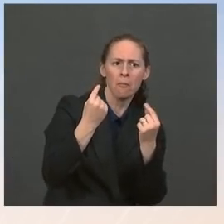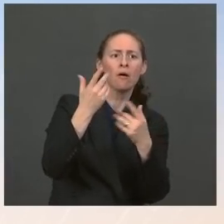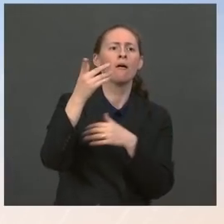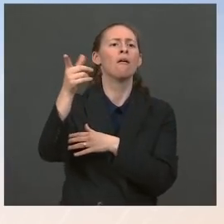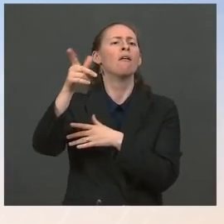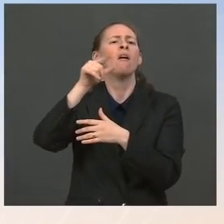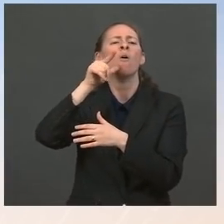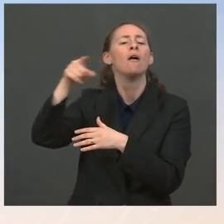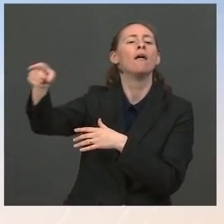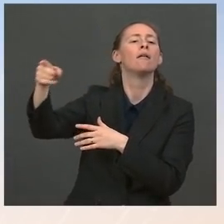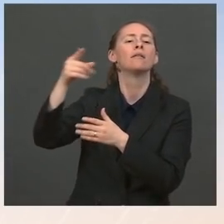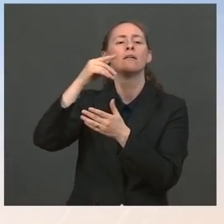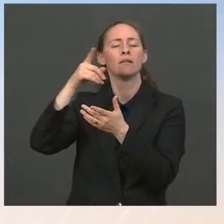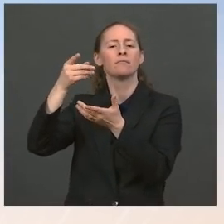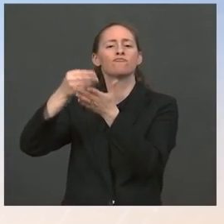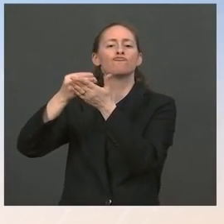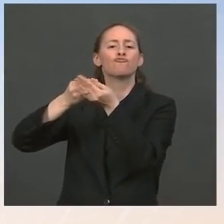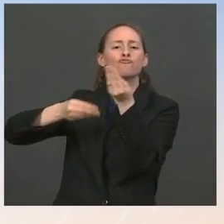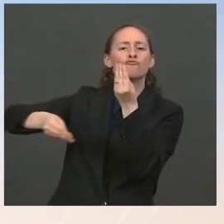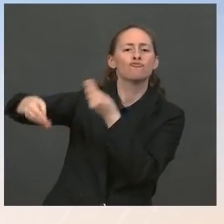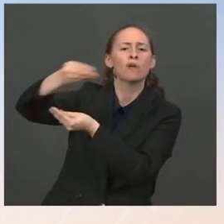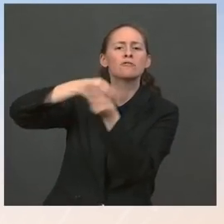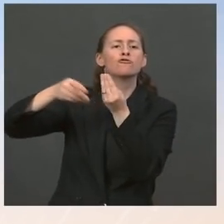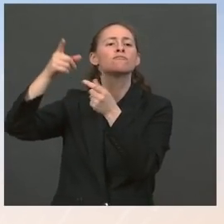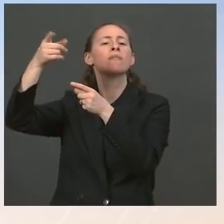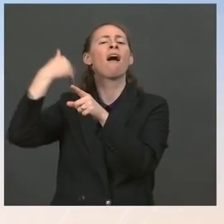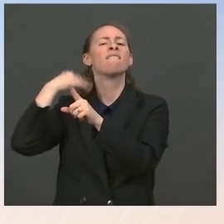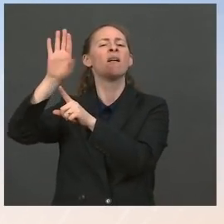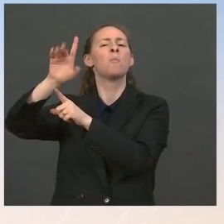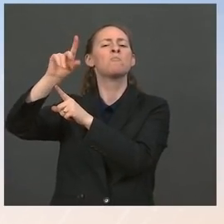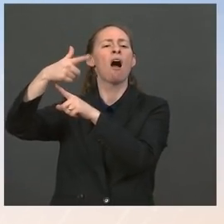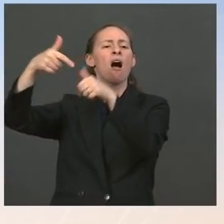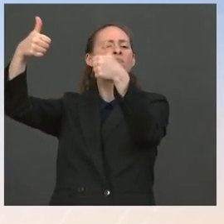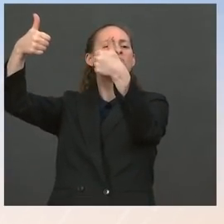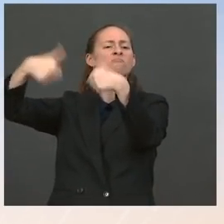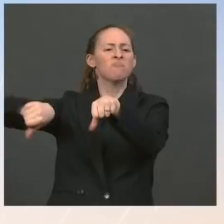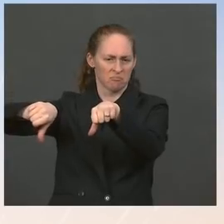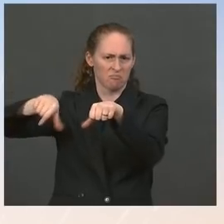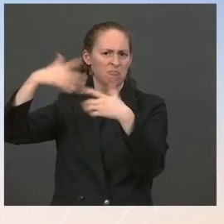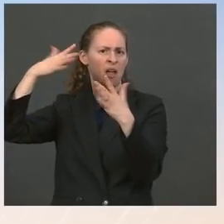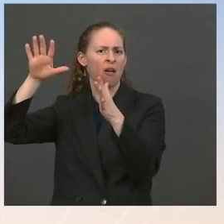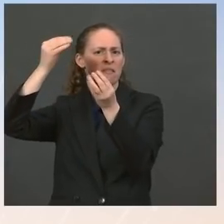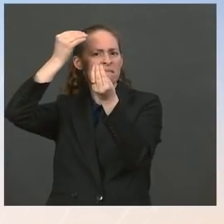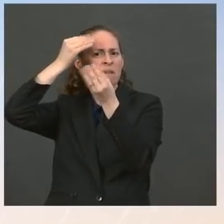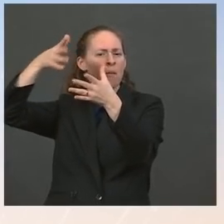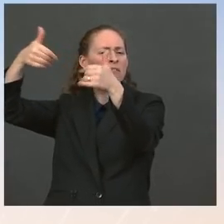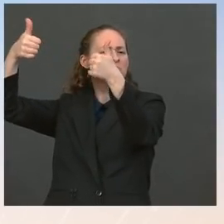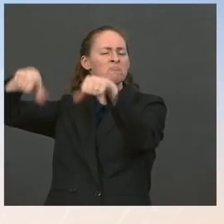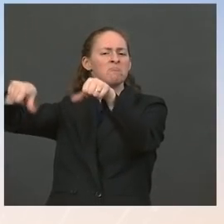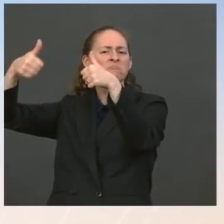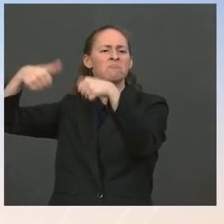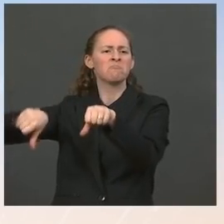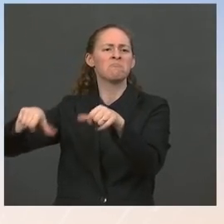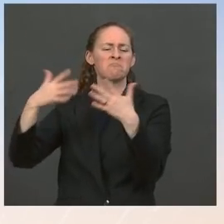There was also the JCT that put out a number as well, which -- which was the -- kind of the first part before --